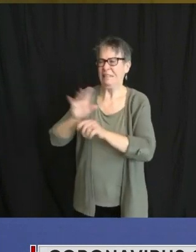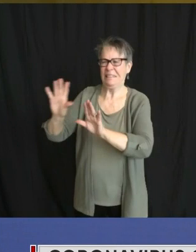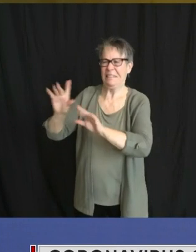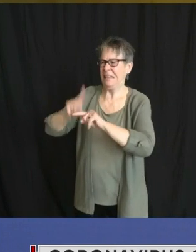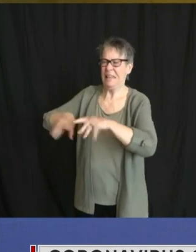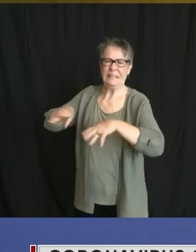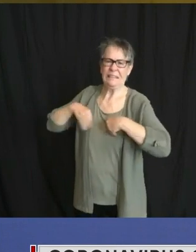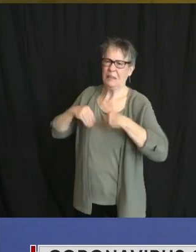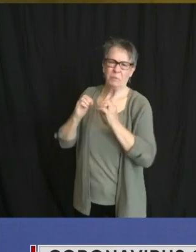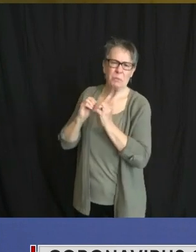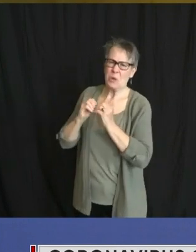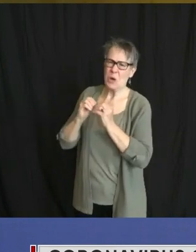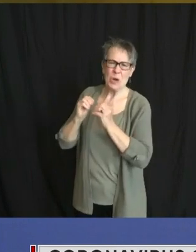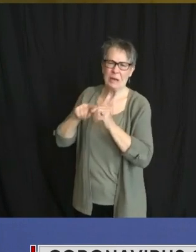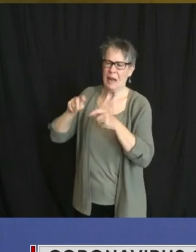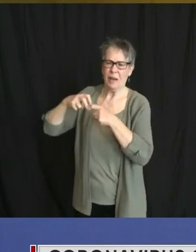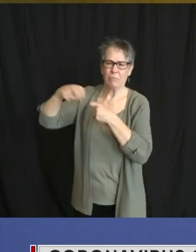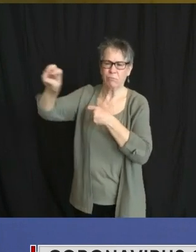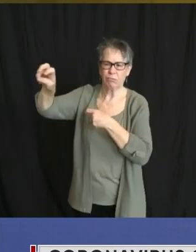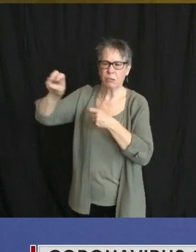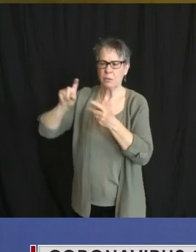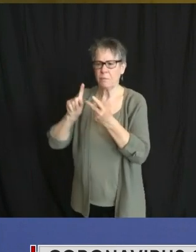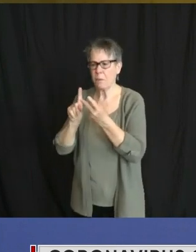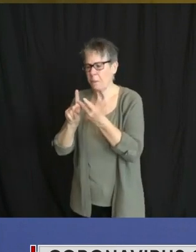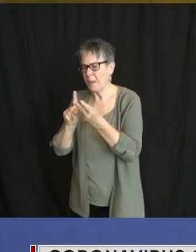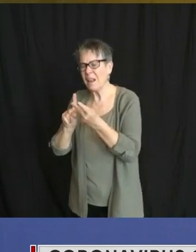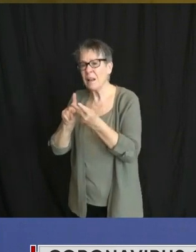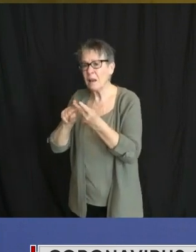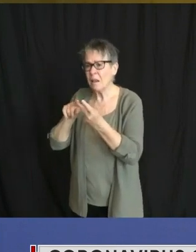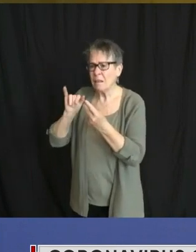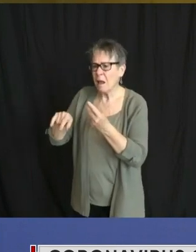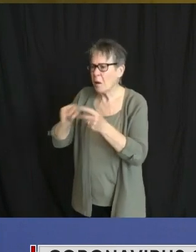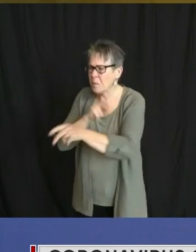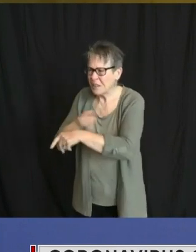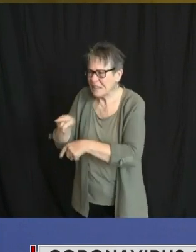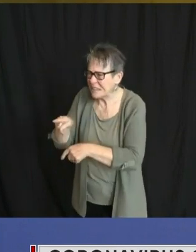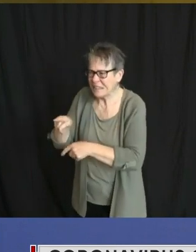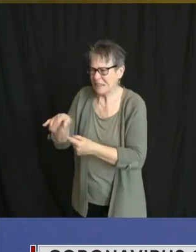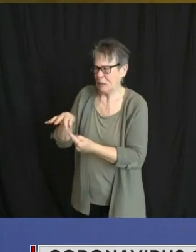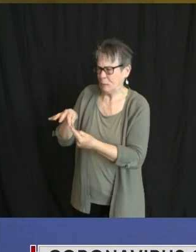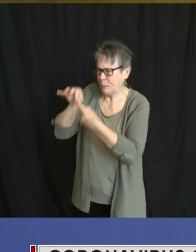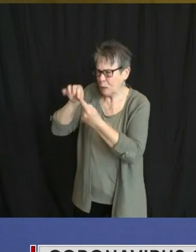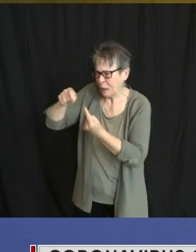DEIBERT FOR SPECIALTY SERVICES ONLY.